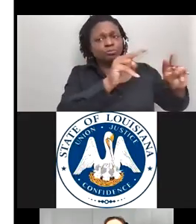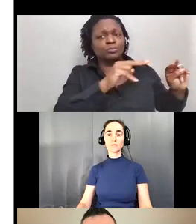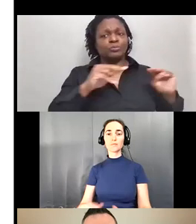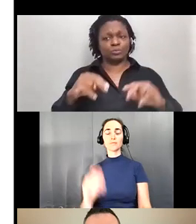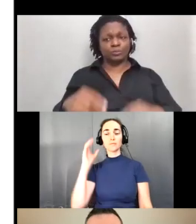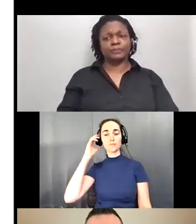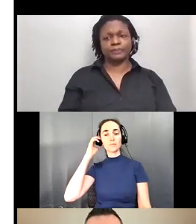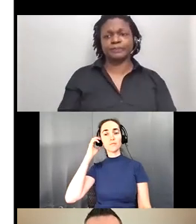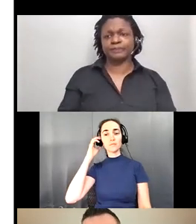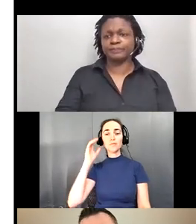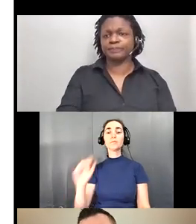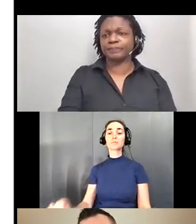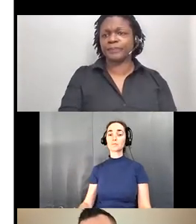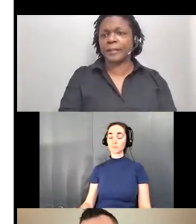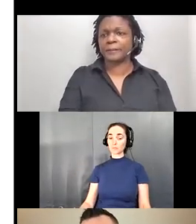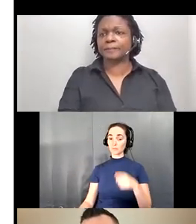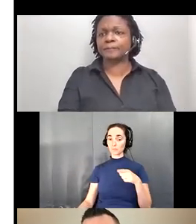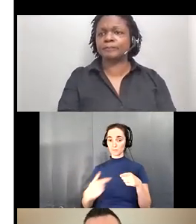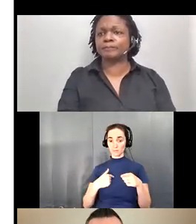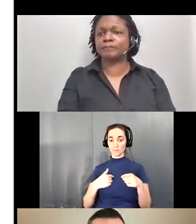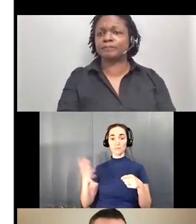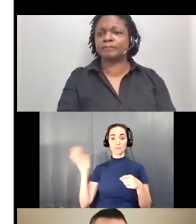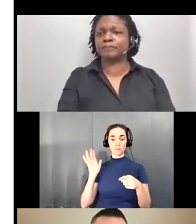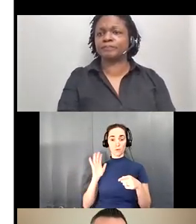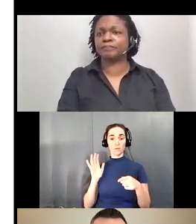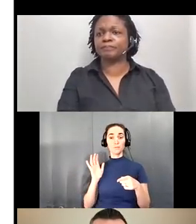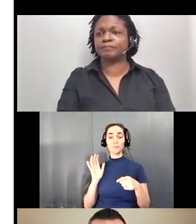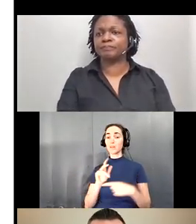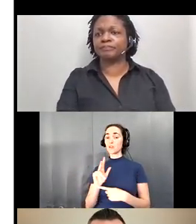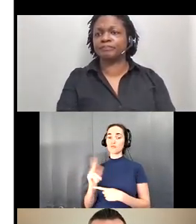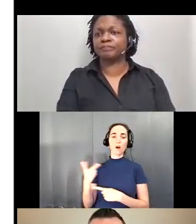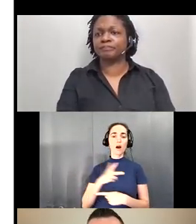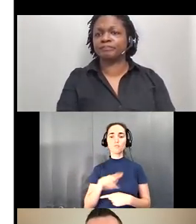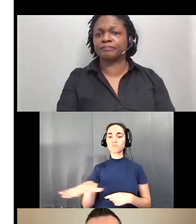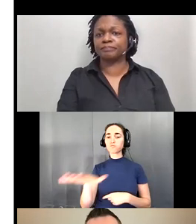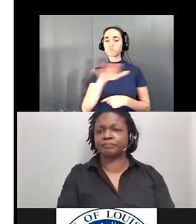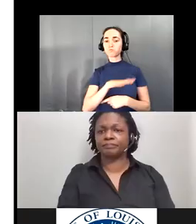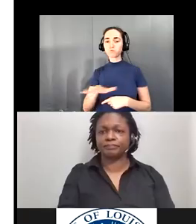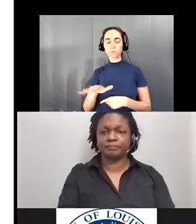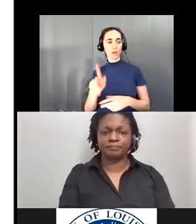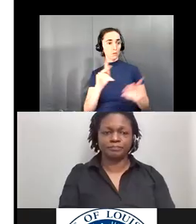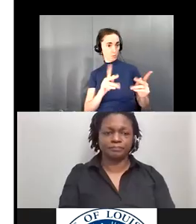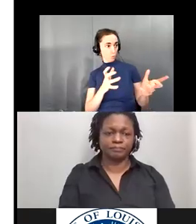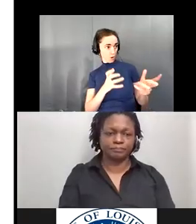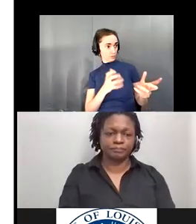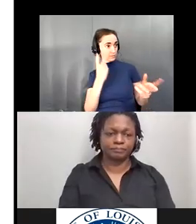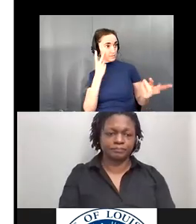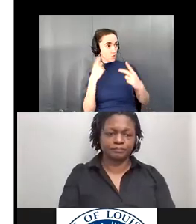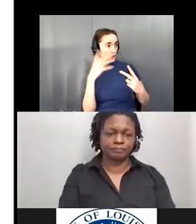unit all the time and when people wanted 16:10:48 to say and somebody wanted to you know say that we'd always set that up for them to have it and they can do that but they'd